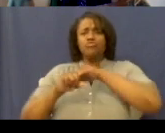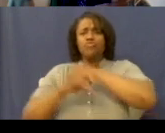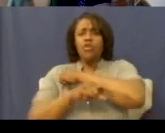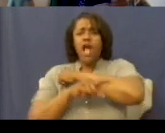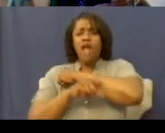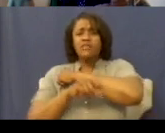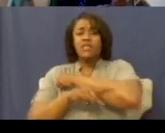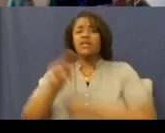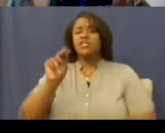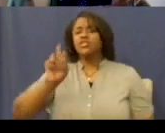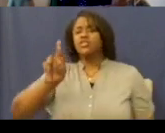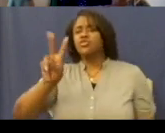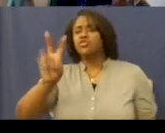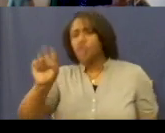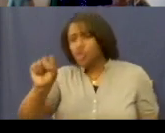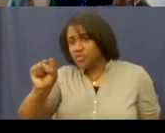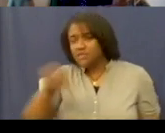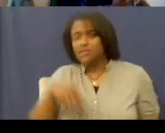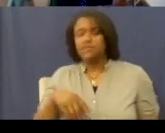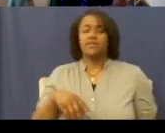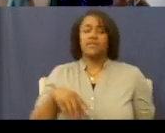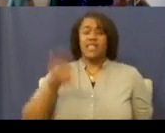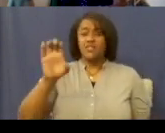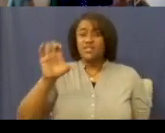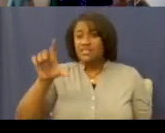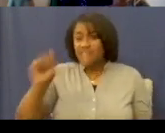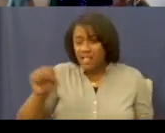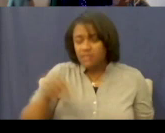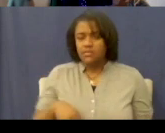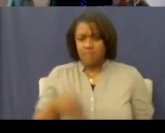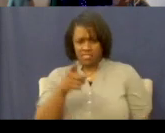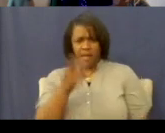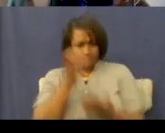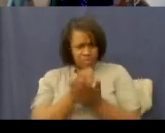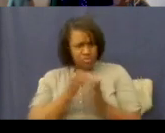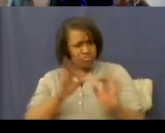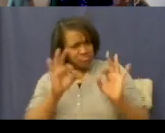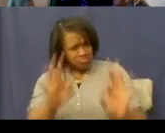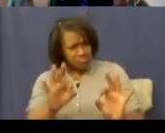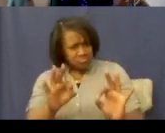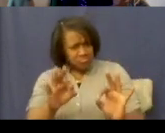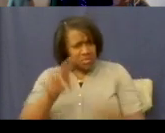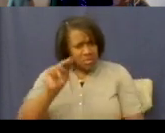And the picture actually is a pretty good picture of a nerve cell, but it's only one kind.